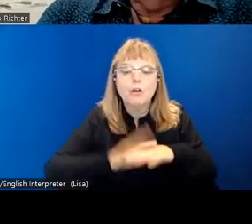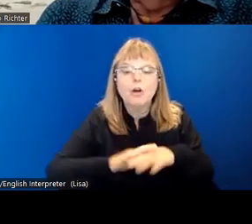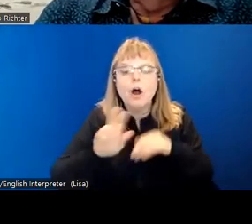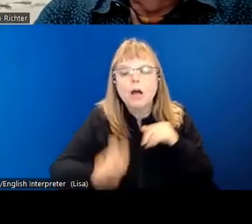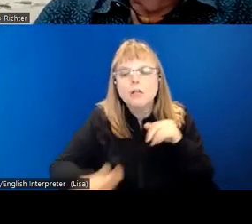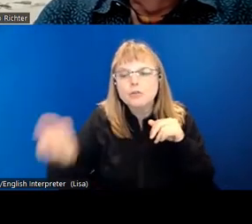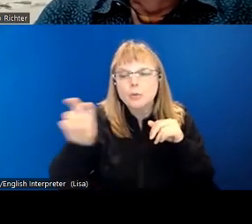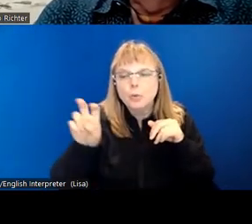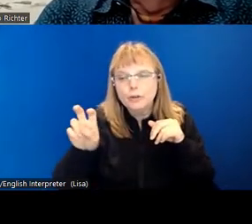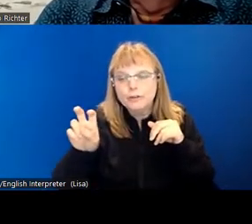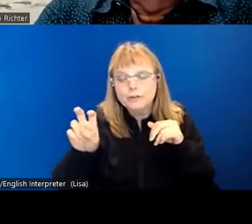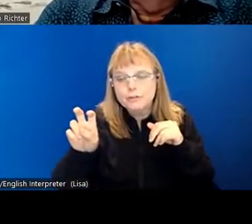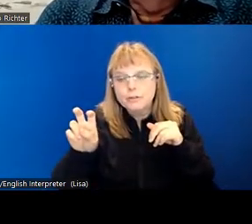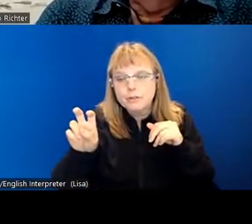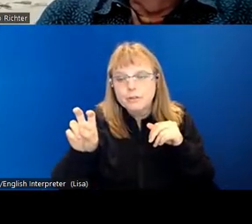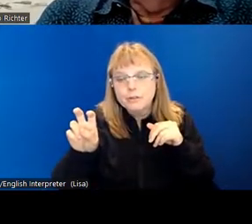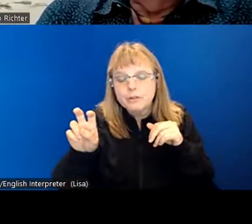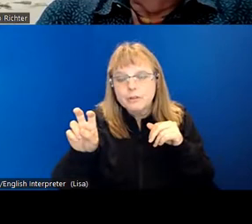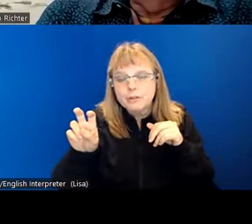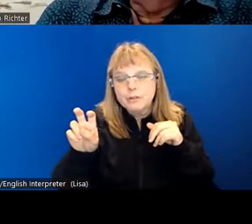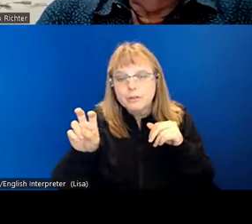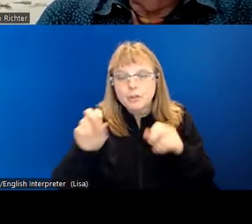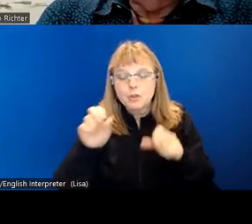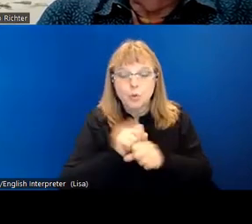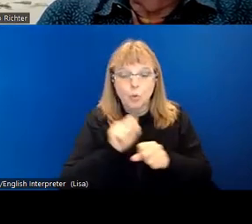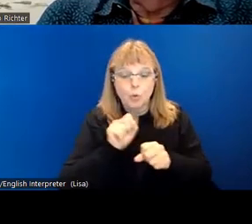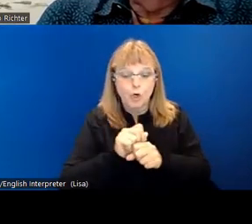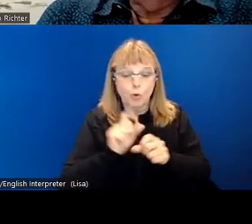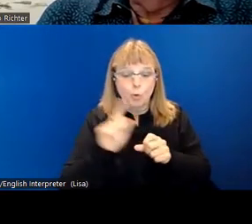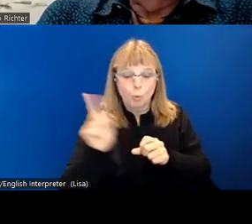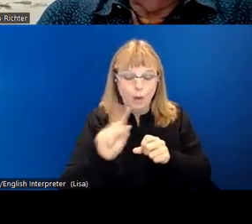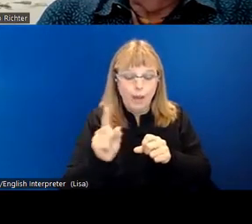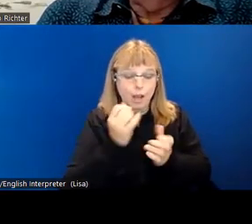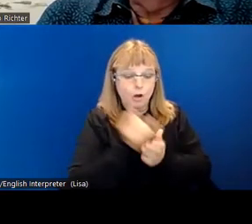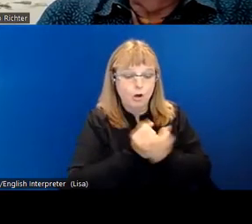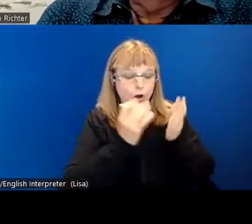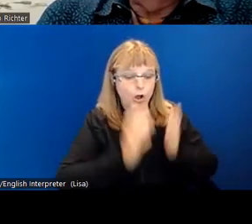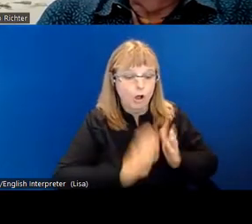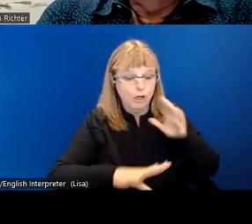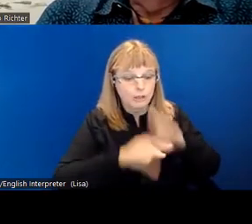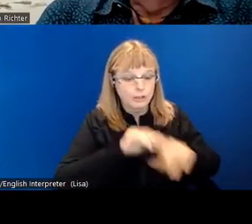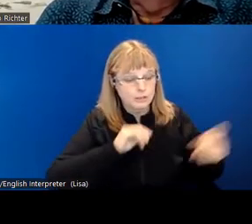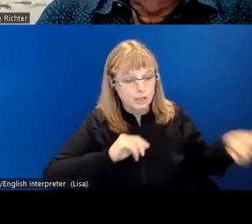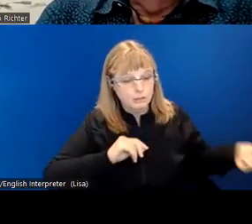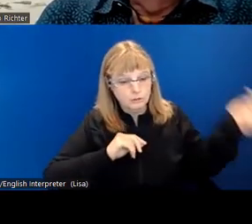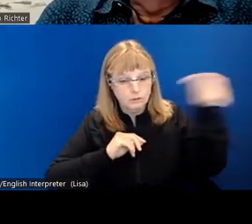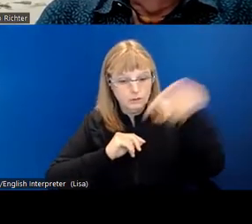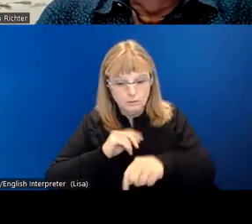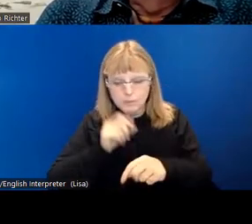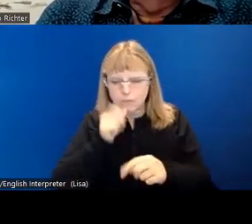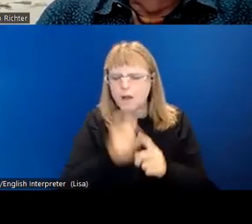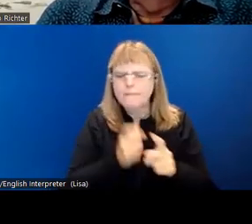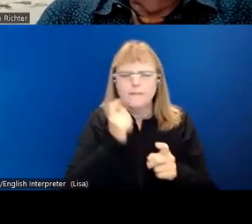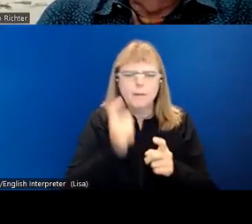where an artist can come from outside the community, not just for one gig and then fly home, which I think is,